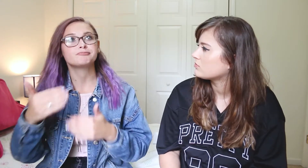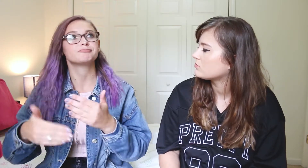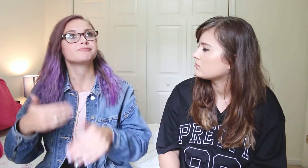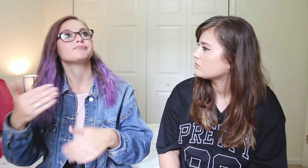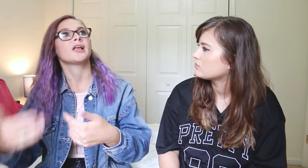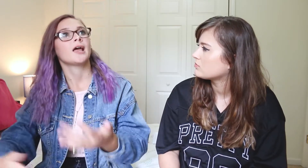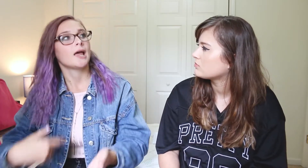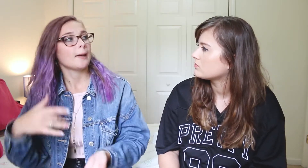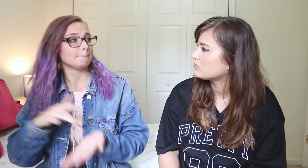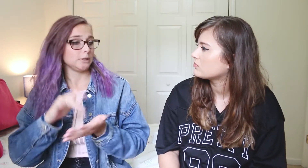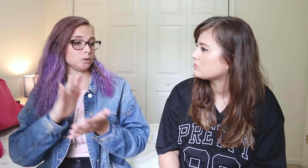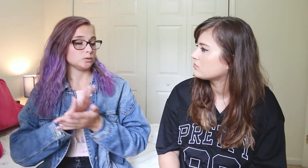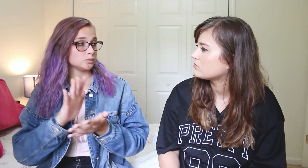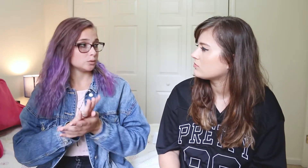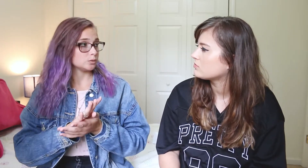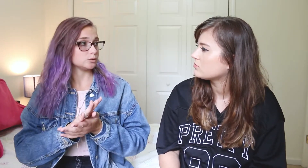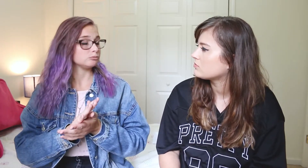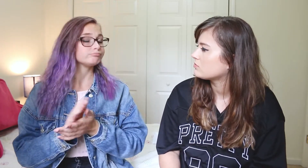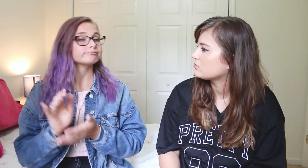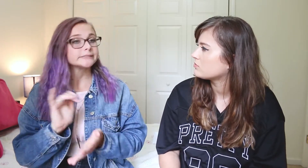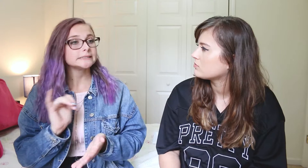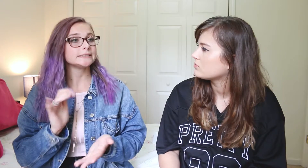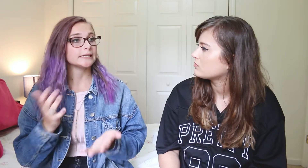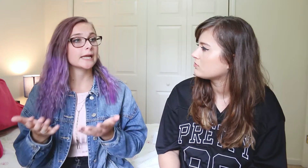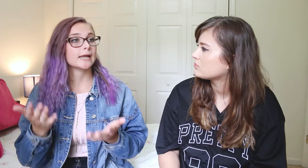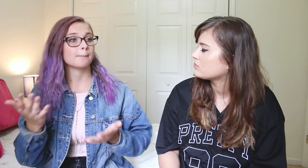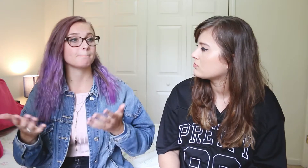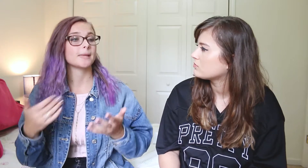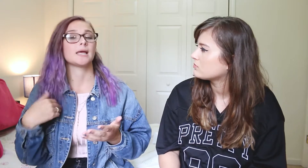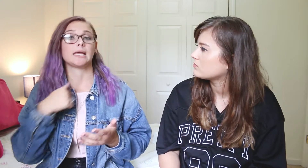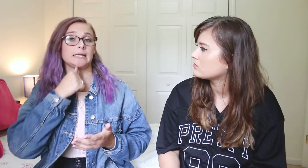Moving on to middle school it was pretty much the same.